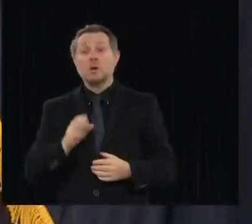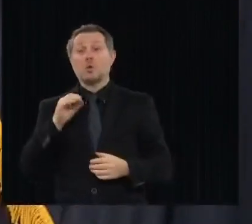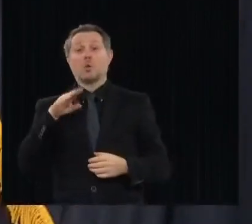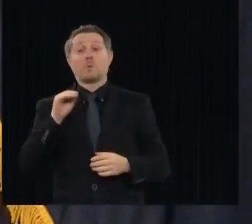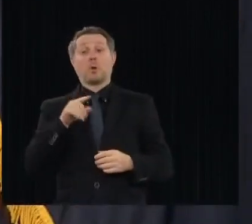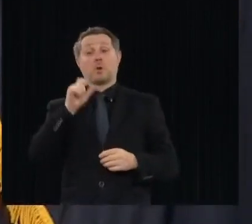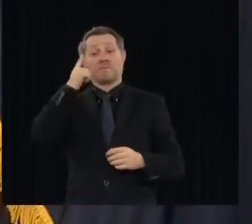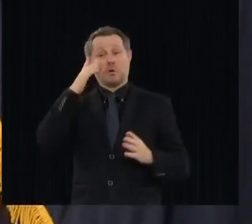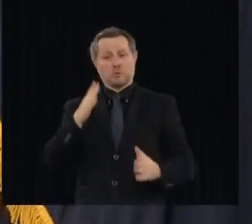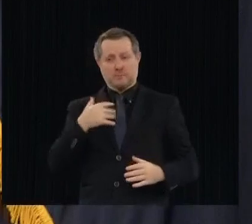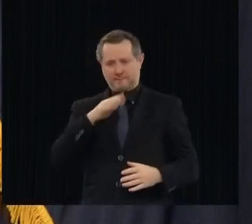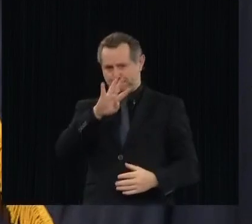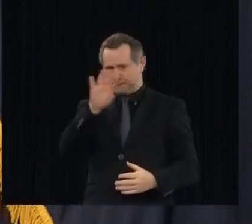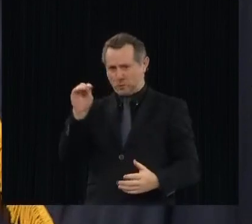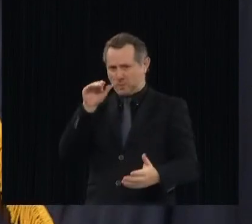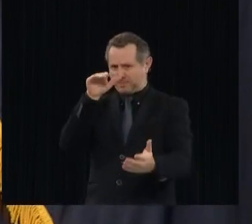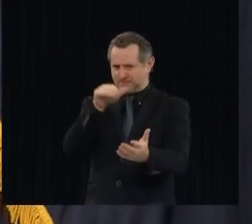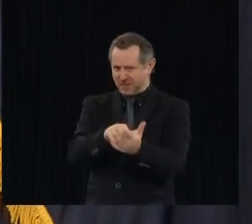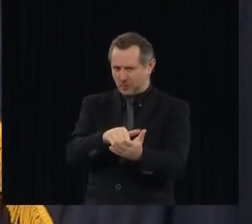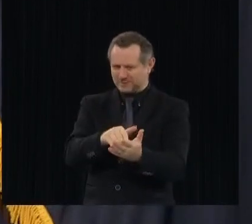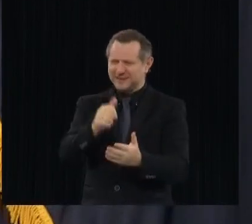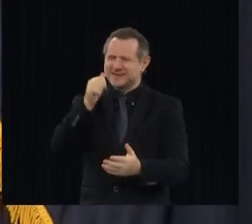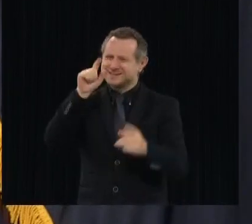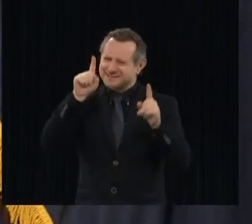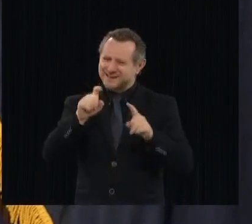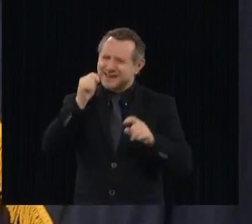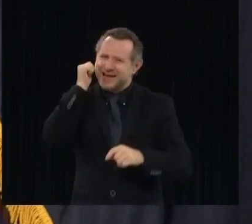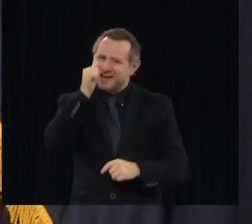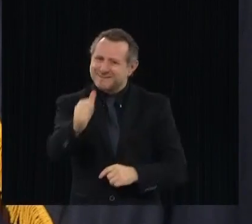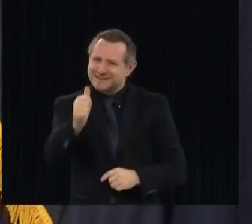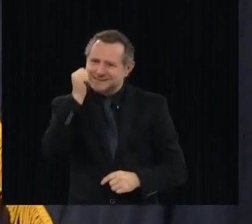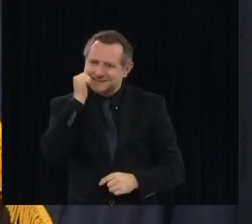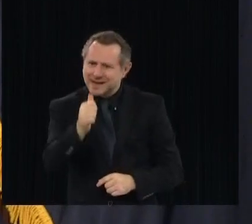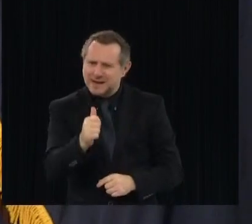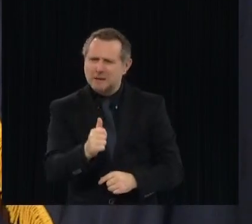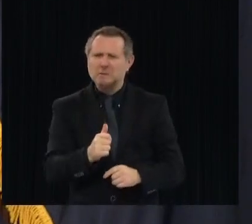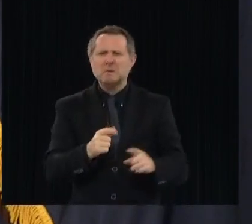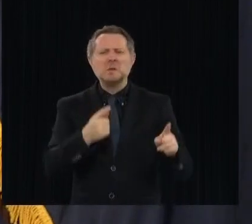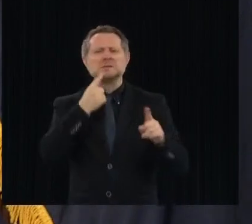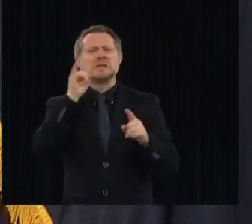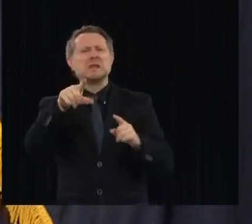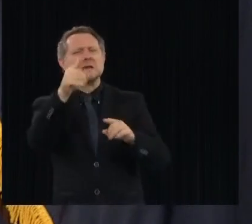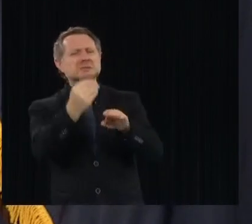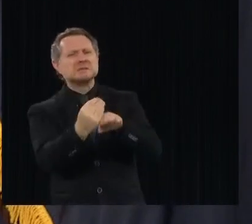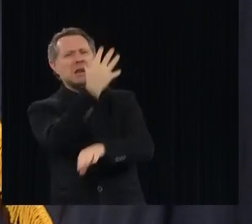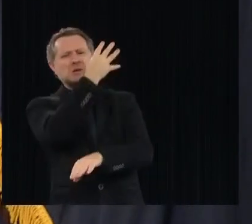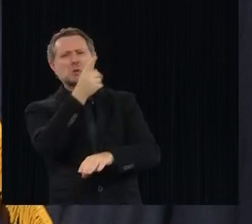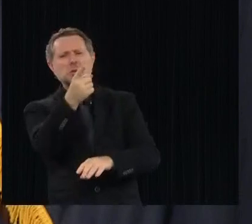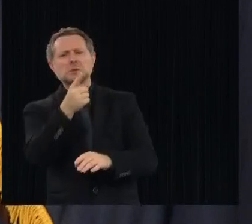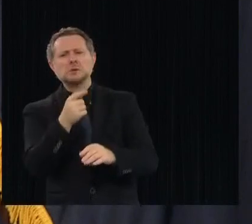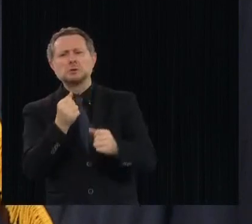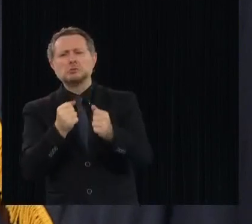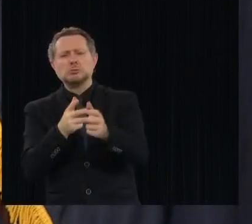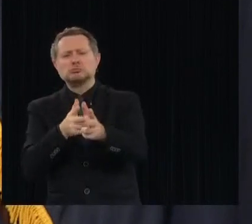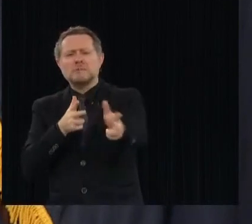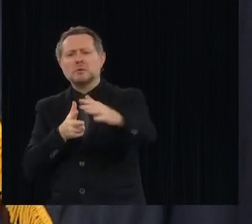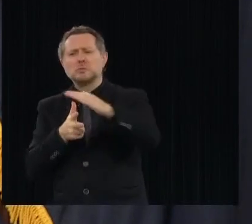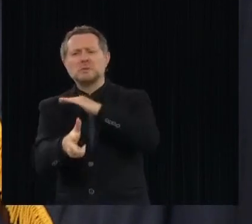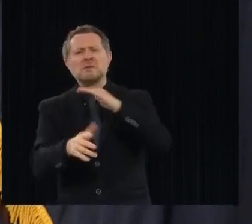IS IT BETTER TO USE BAUGH YOU ARE GETTING TESTED? WE ARE AT 40,000 TODAY.